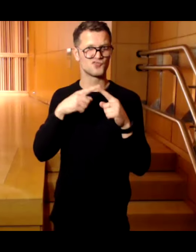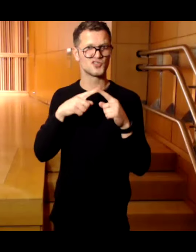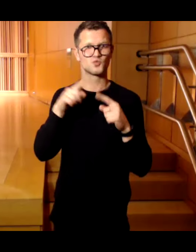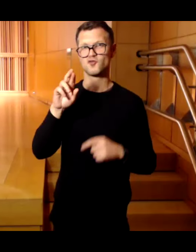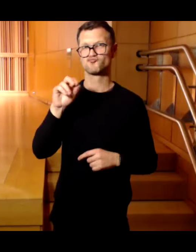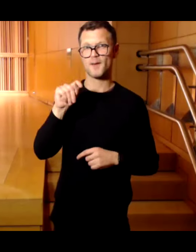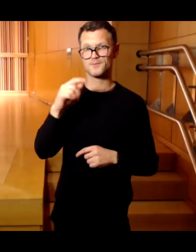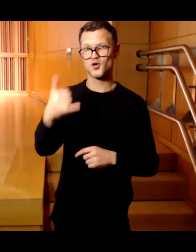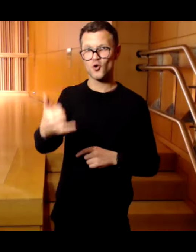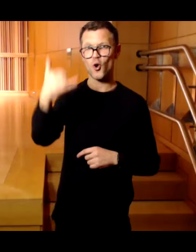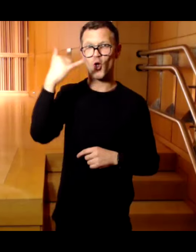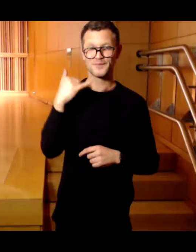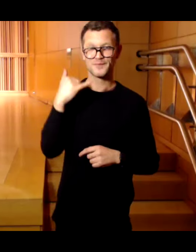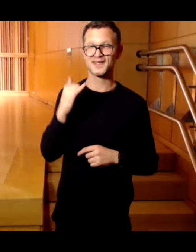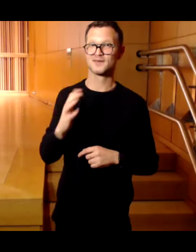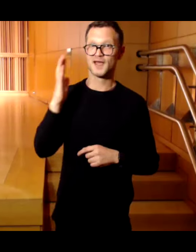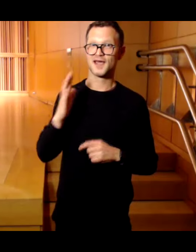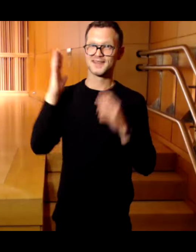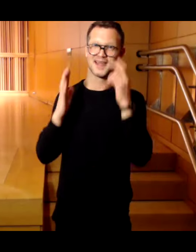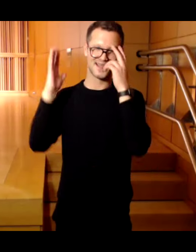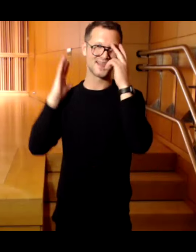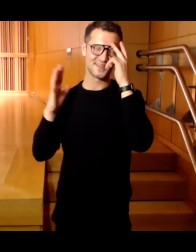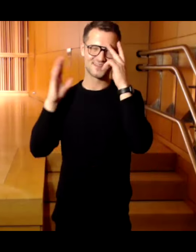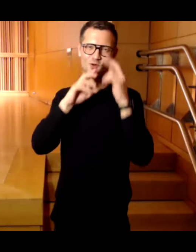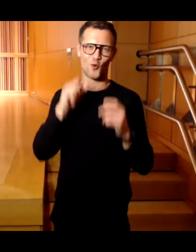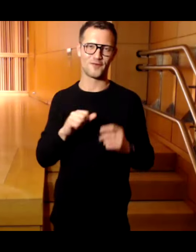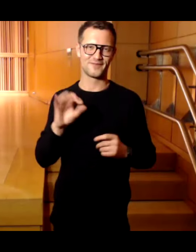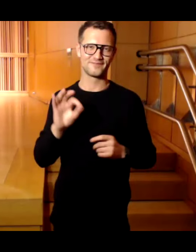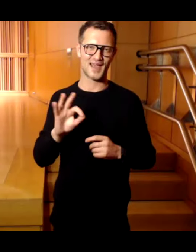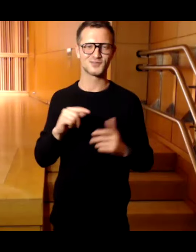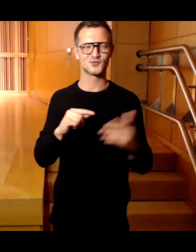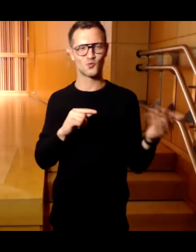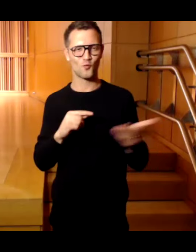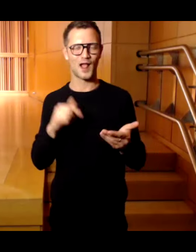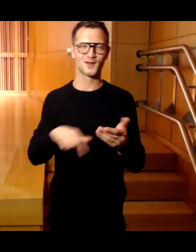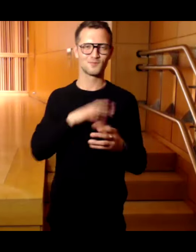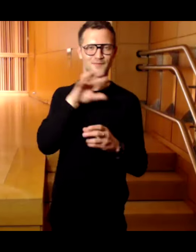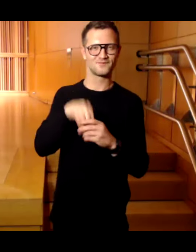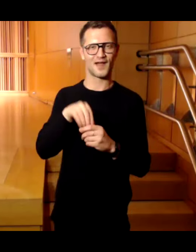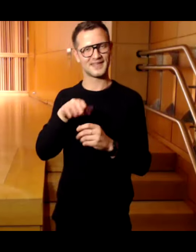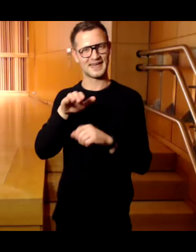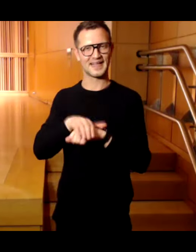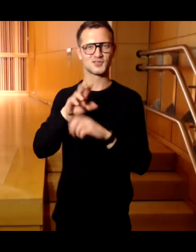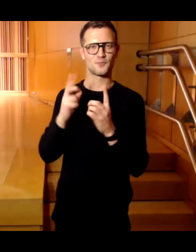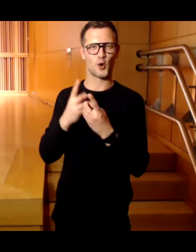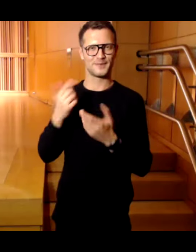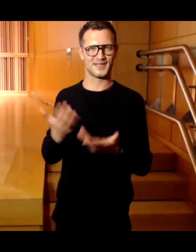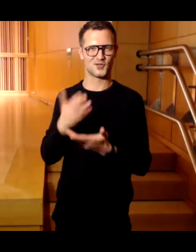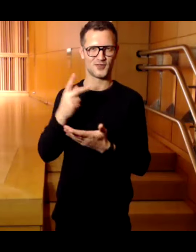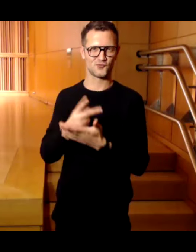In the old-fashioned way, to welcome me to the English department at the Graduate Center as a doctoral student.